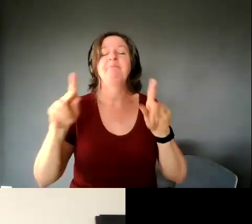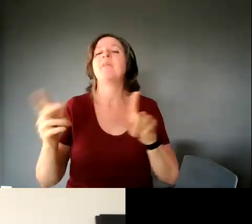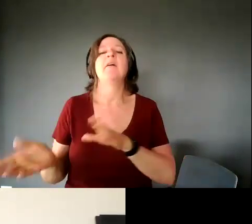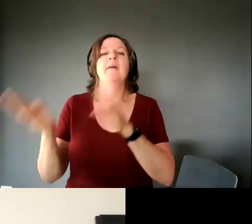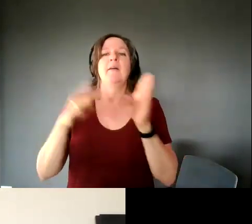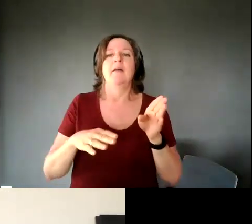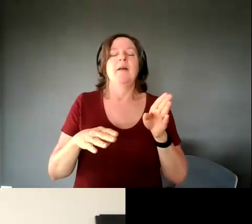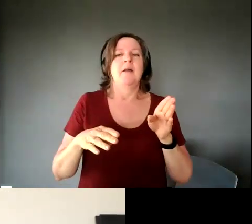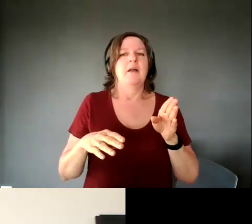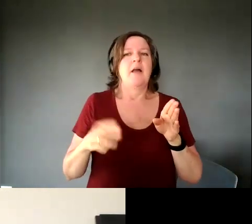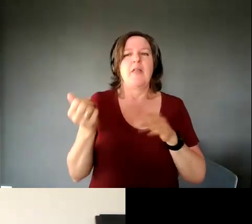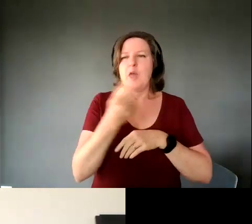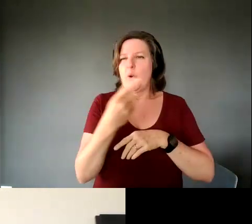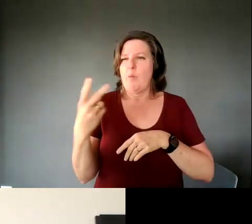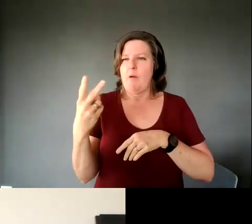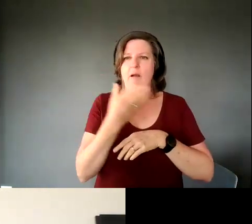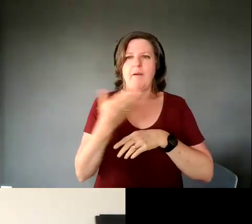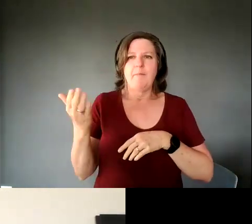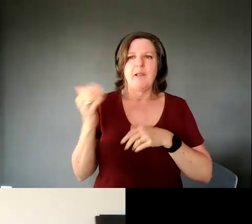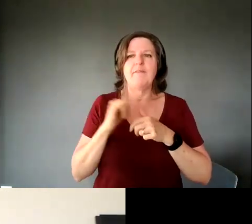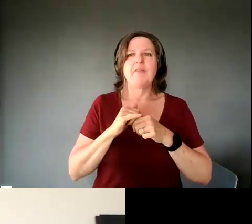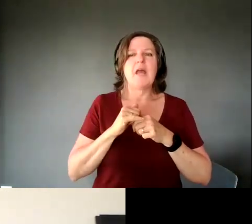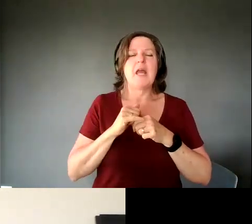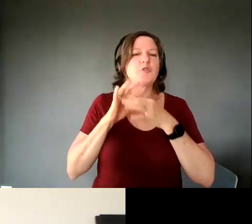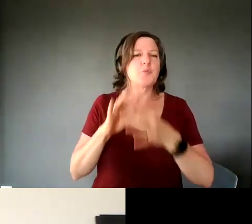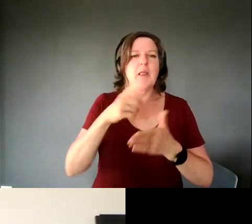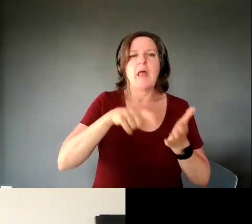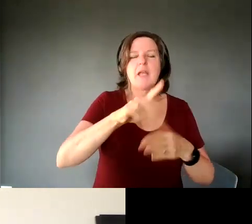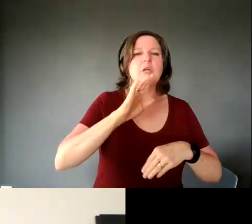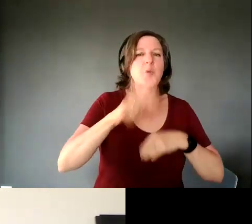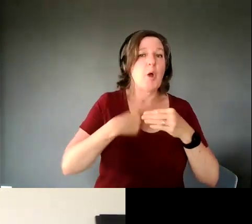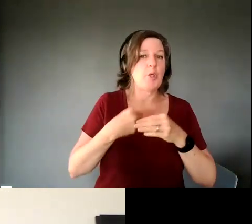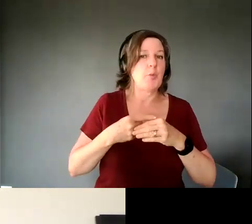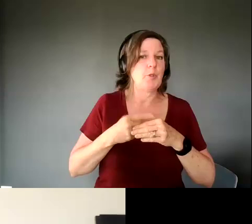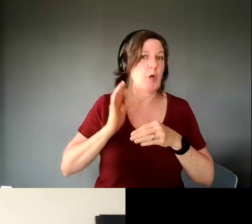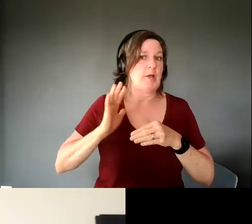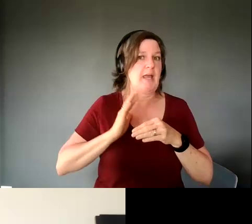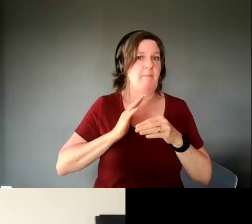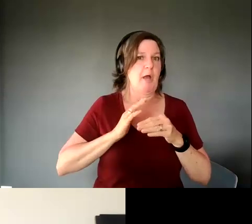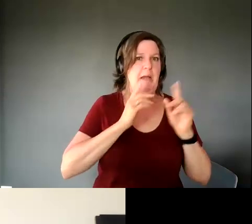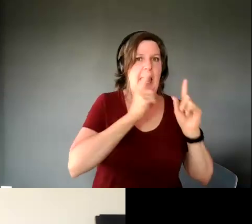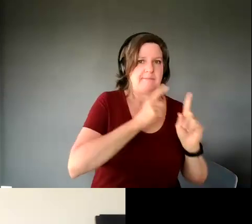There were a couple of things related to what you were talking about at the time, so I'm not